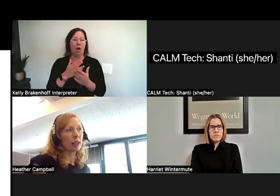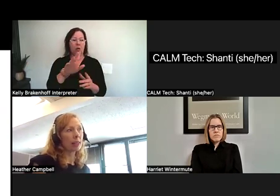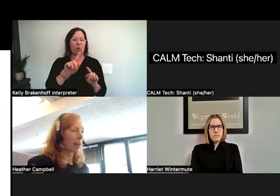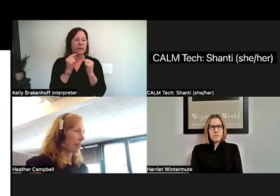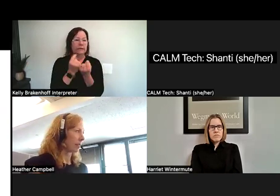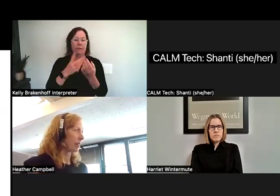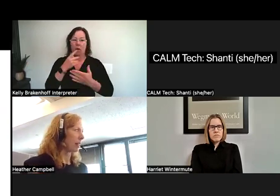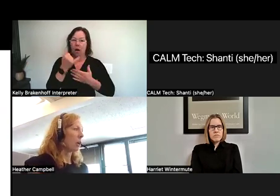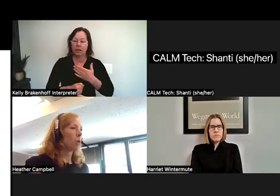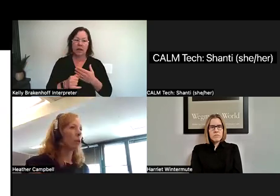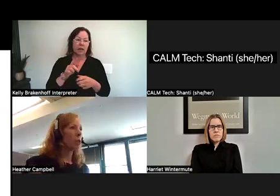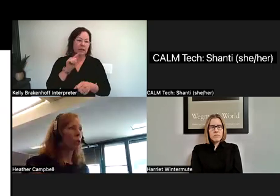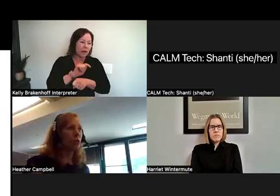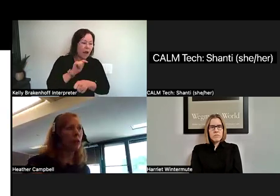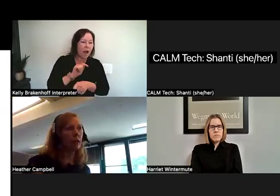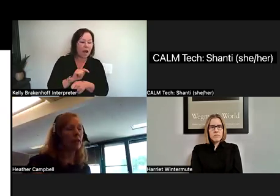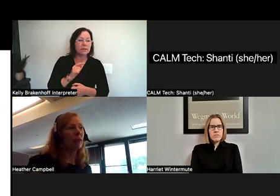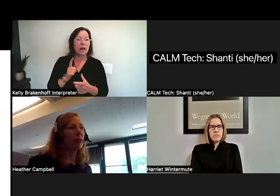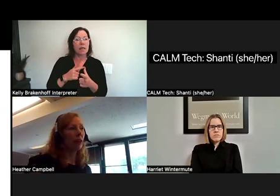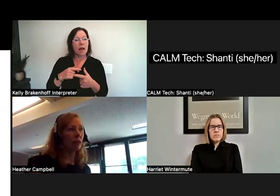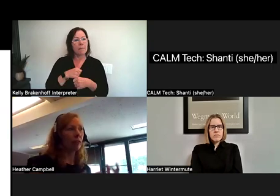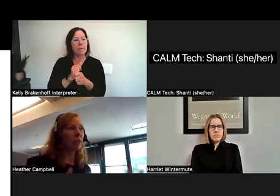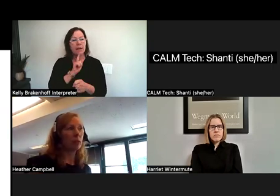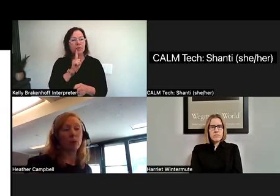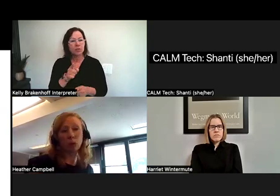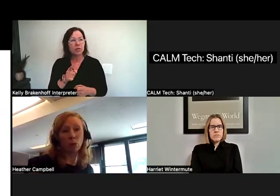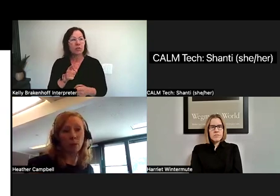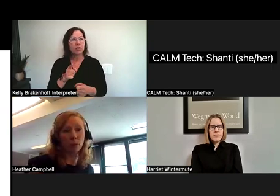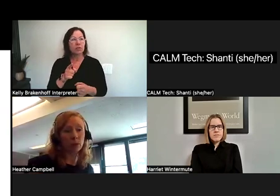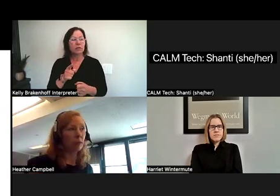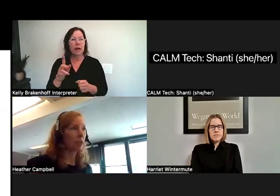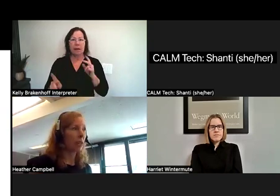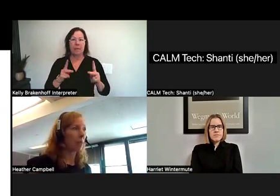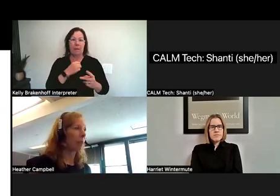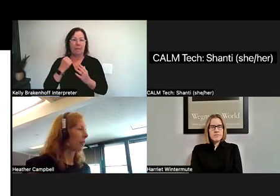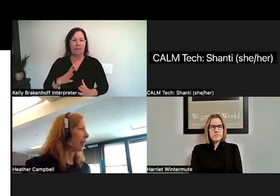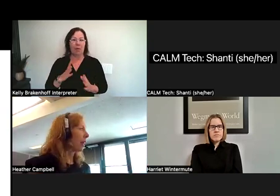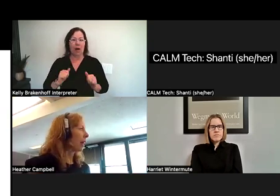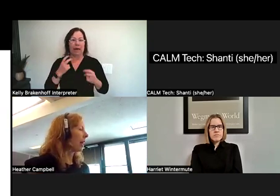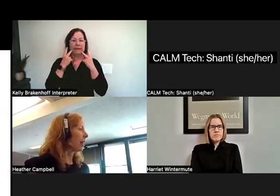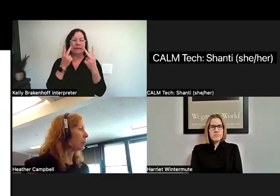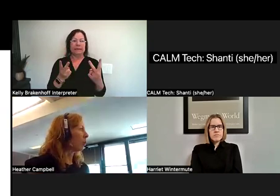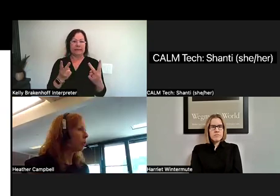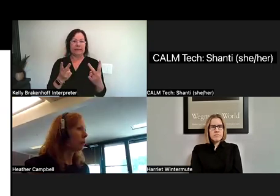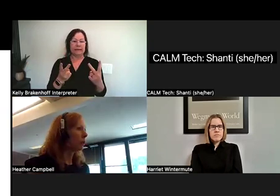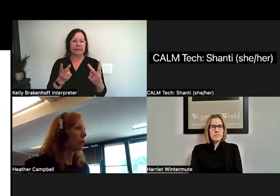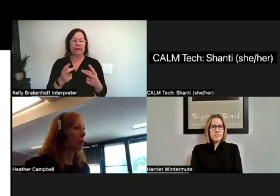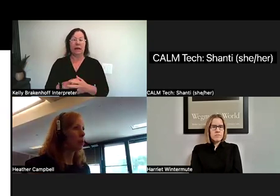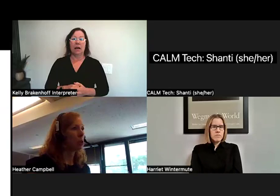and tasks which ensures that they're visible to all members of the team and moreover the matrix